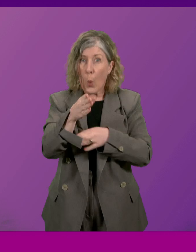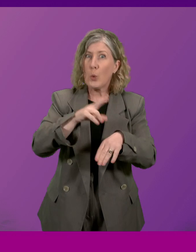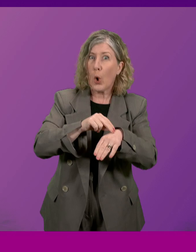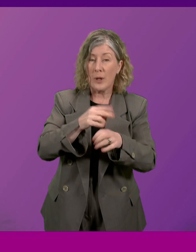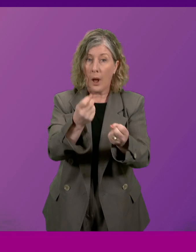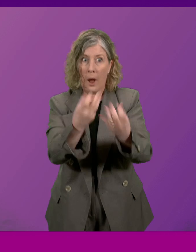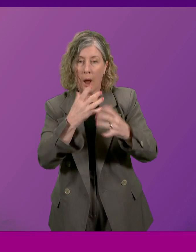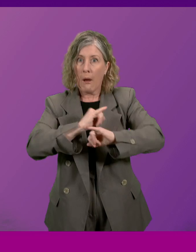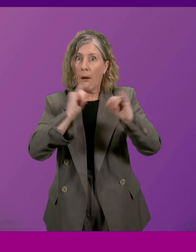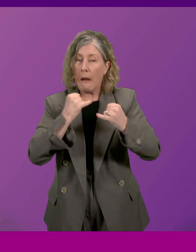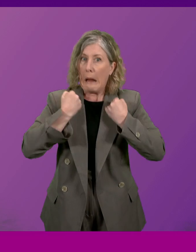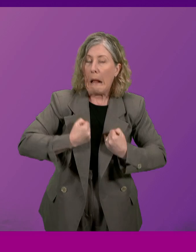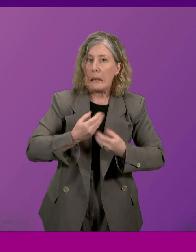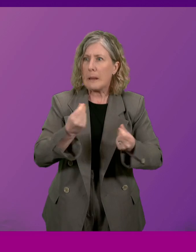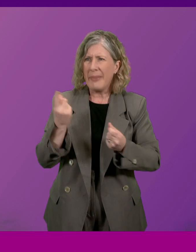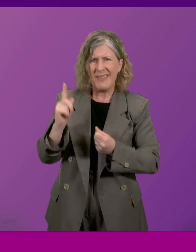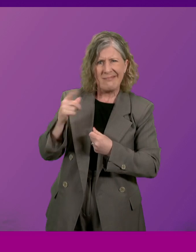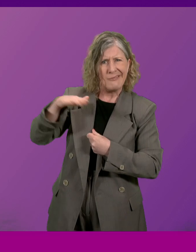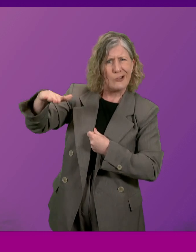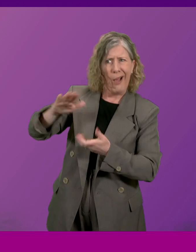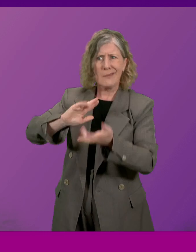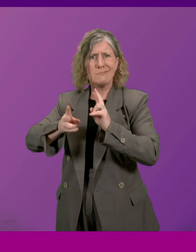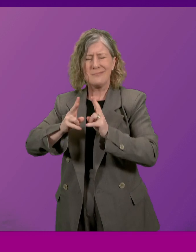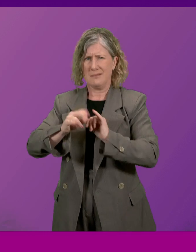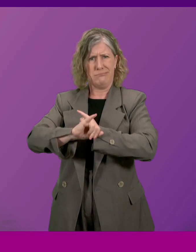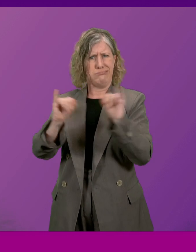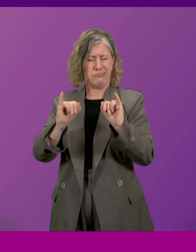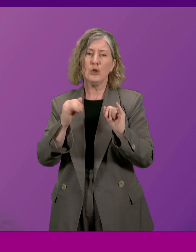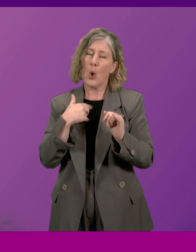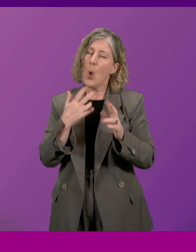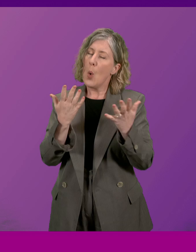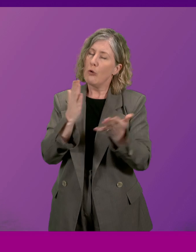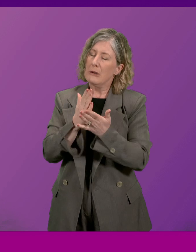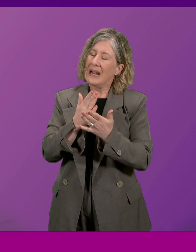change in information from the Government is welcome, but I ask the First Minister to ensure